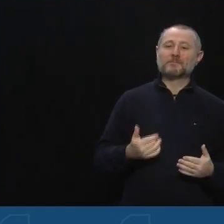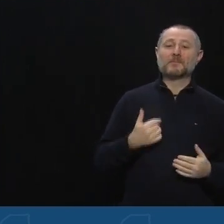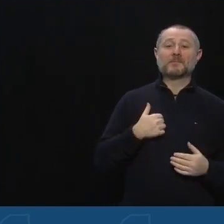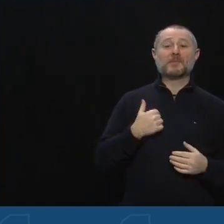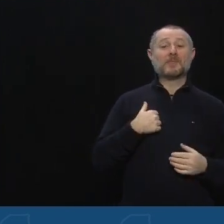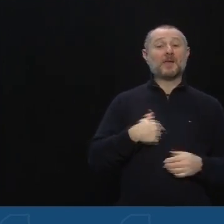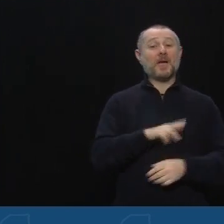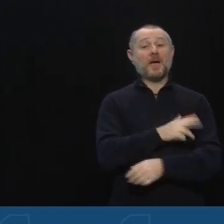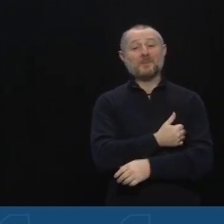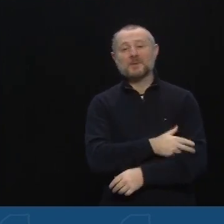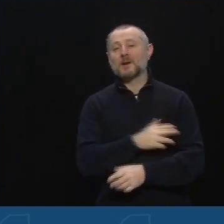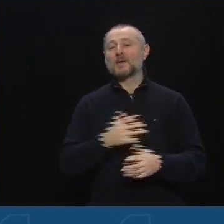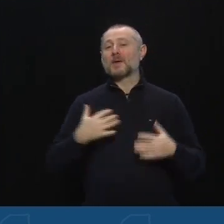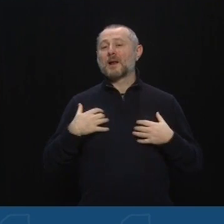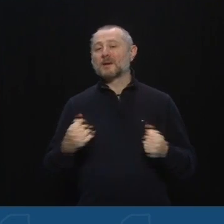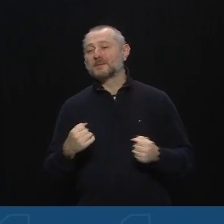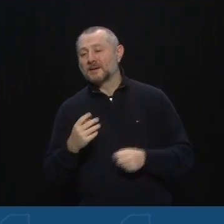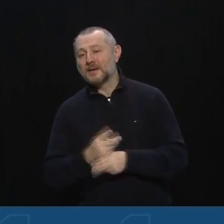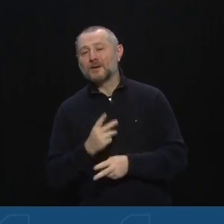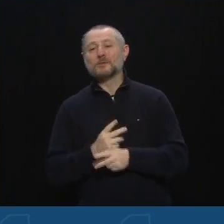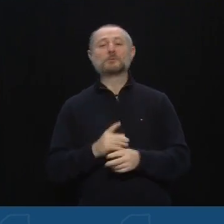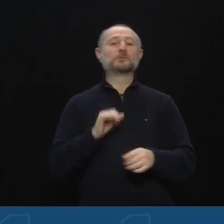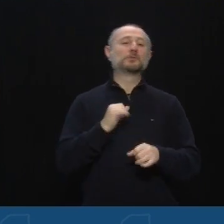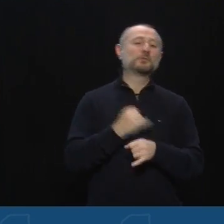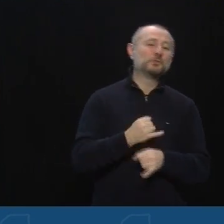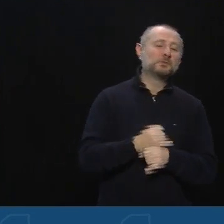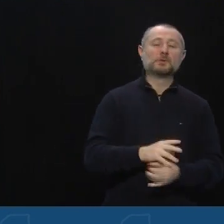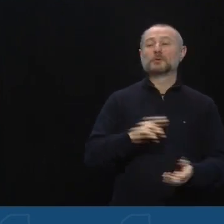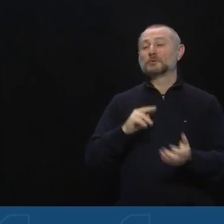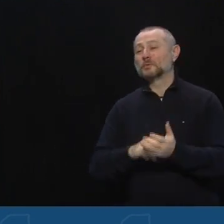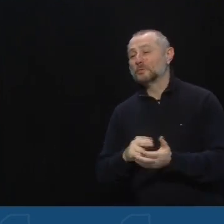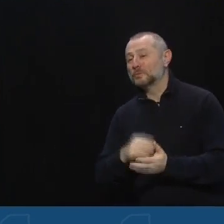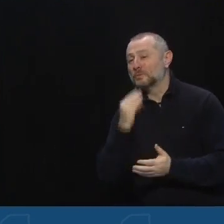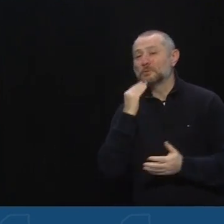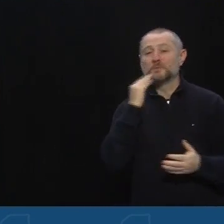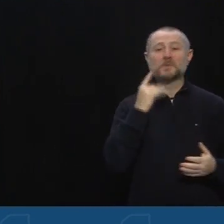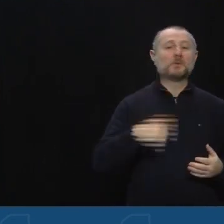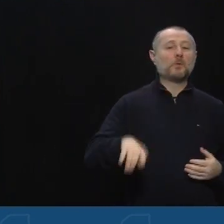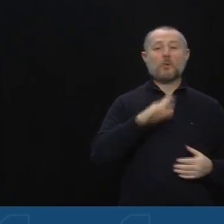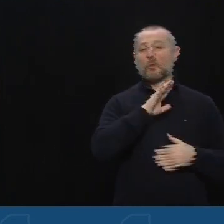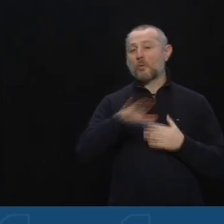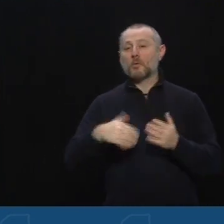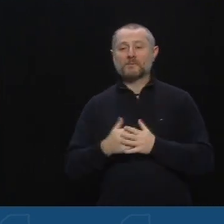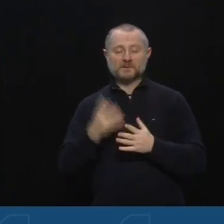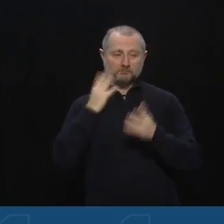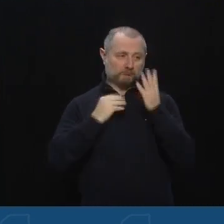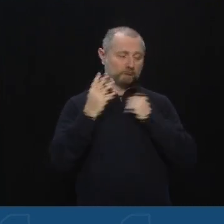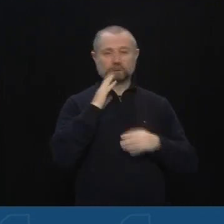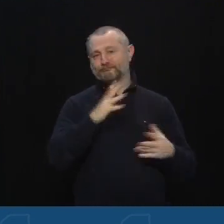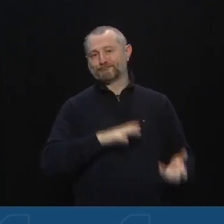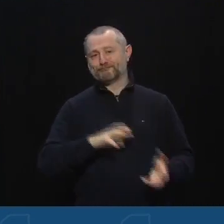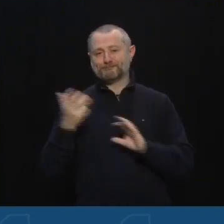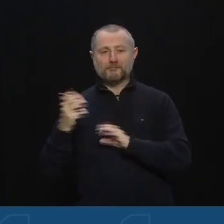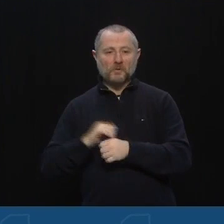GRADUATE. AS WELL AS REBUILDING OUR HEALTHCARE INSTITUTIONS. THE HOSPITALS, THE NURING HOMES, THE MEDICAL FACILITIES